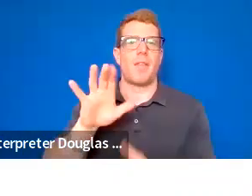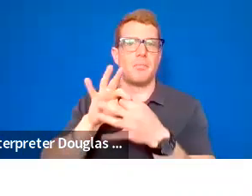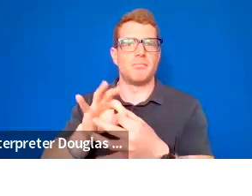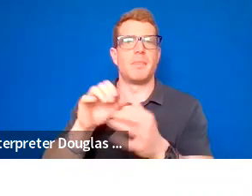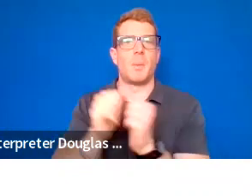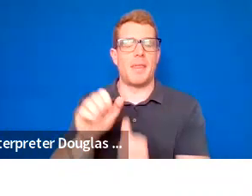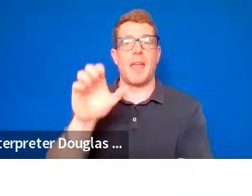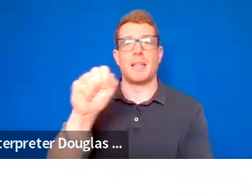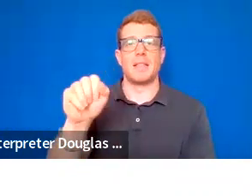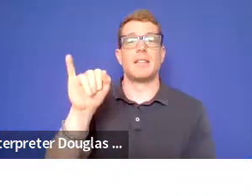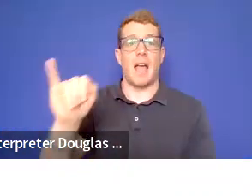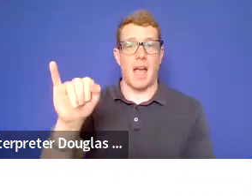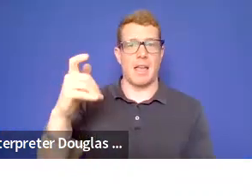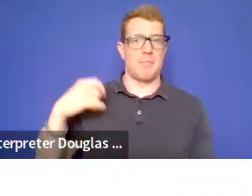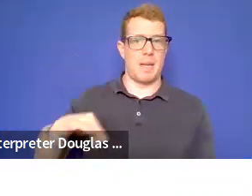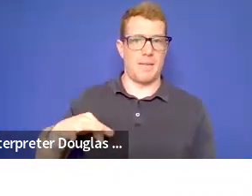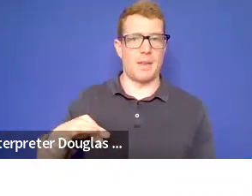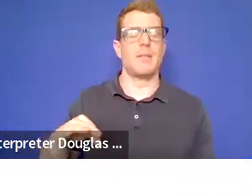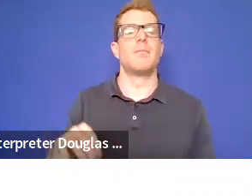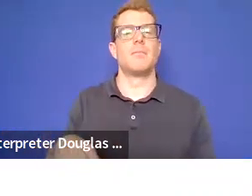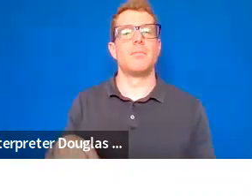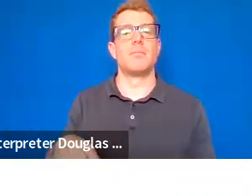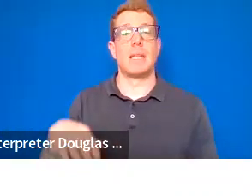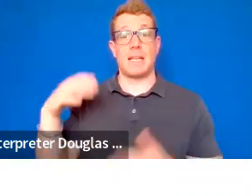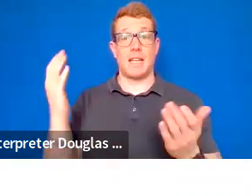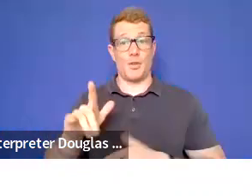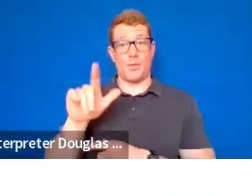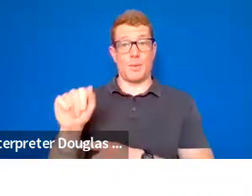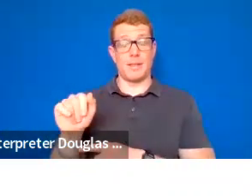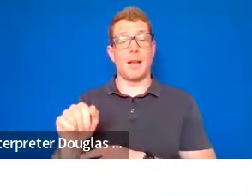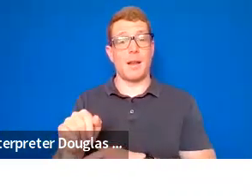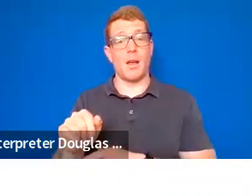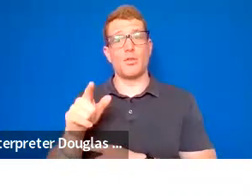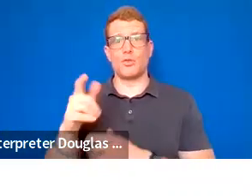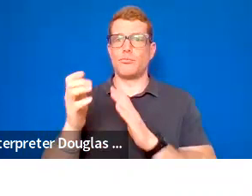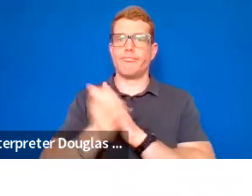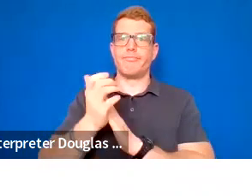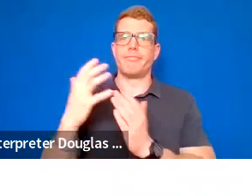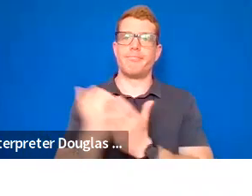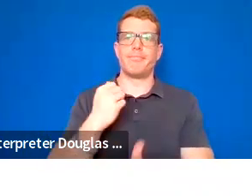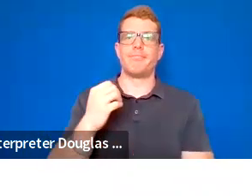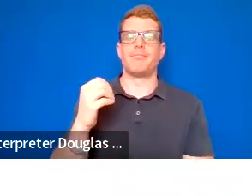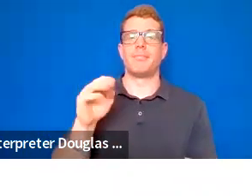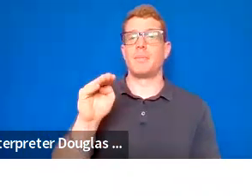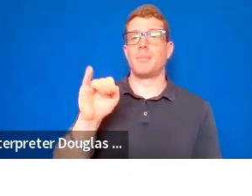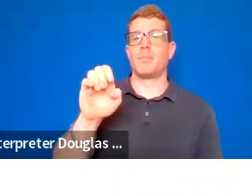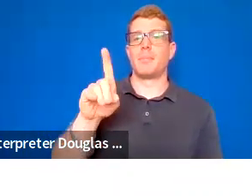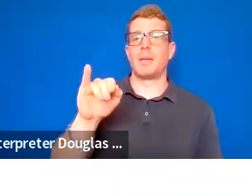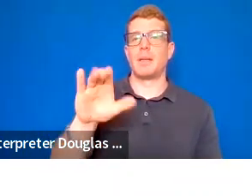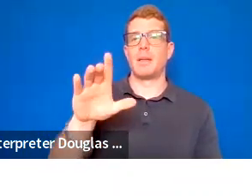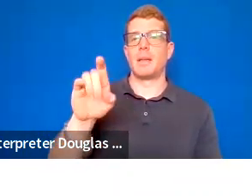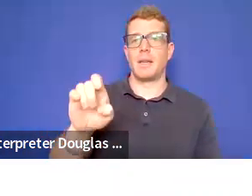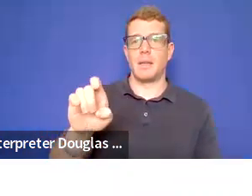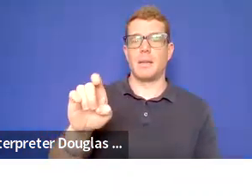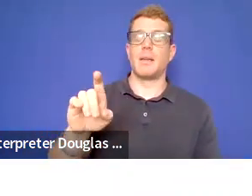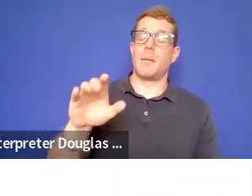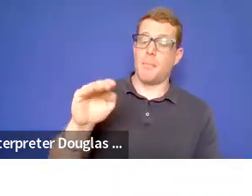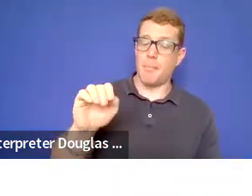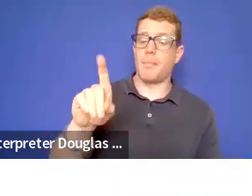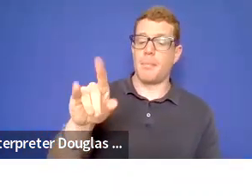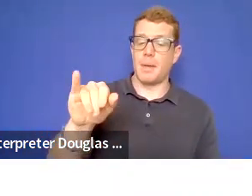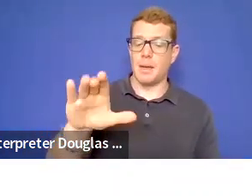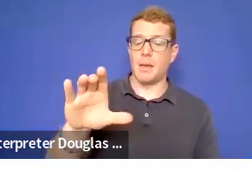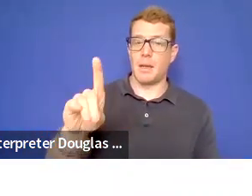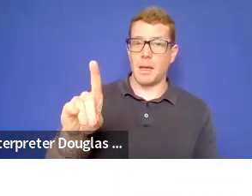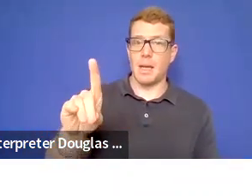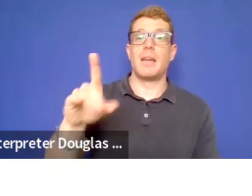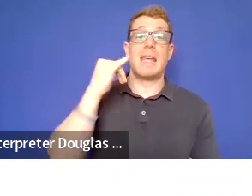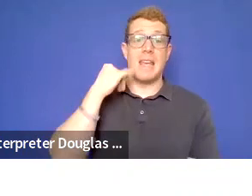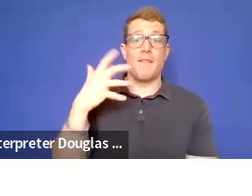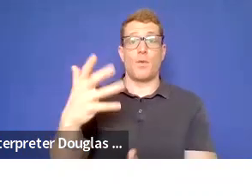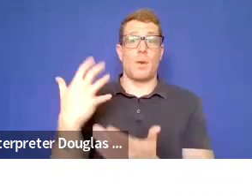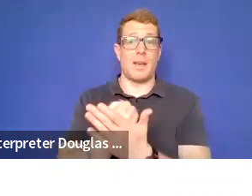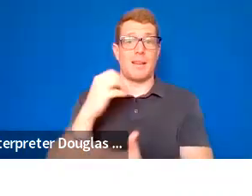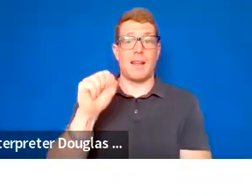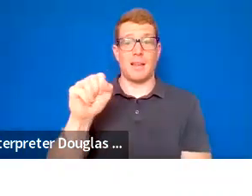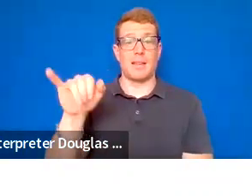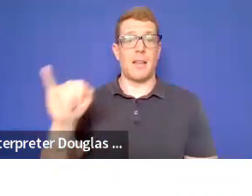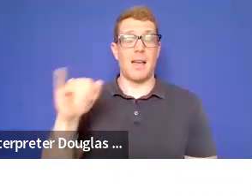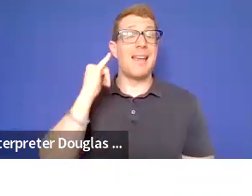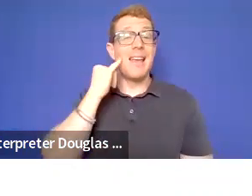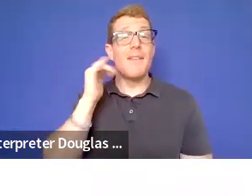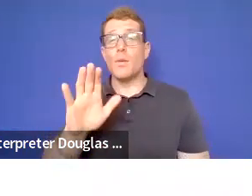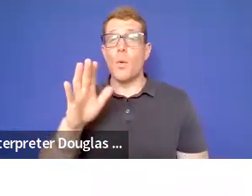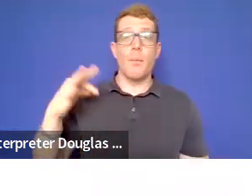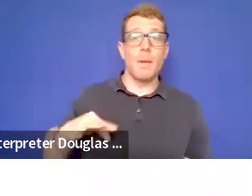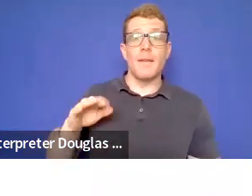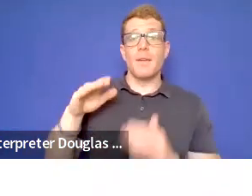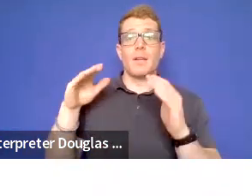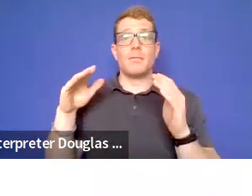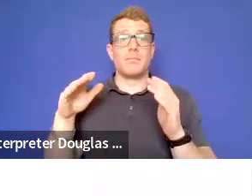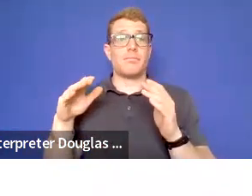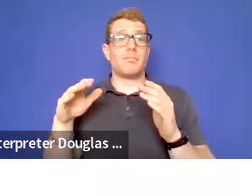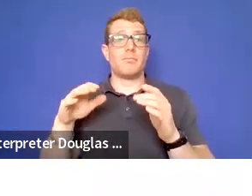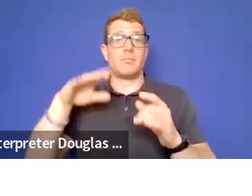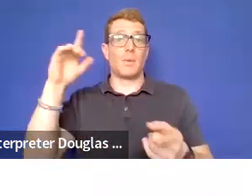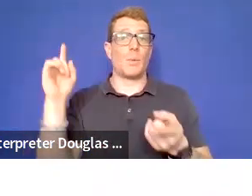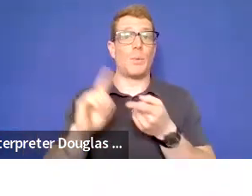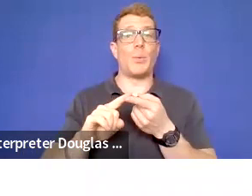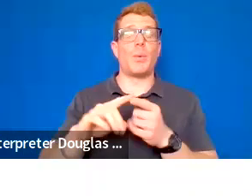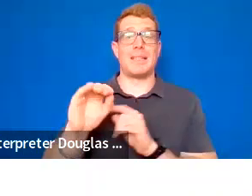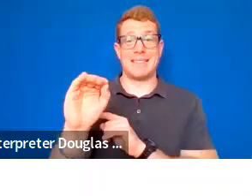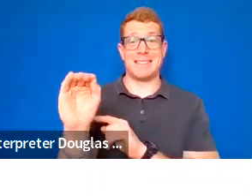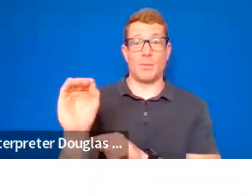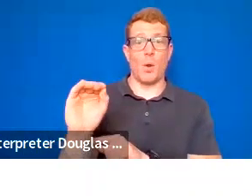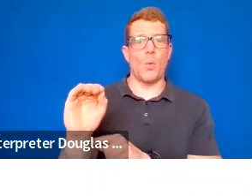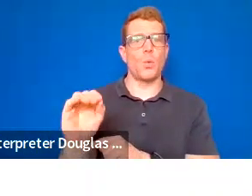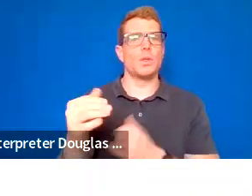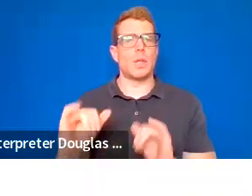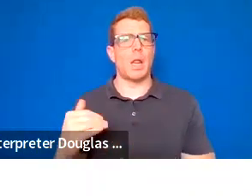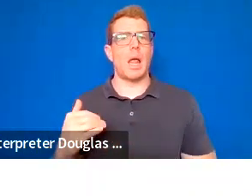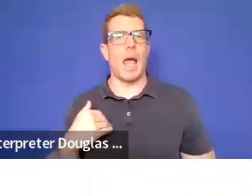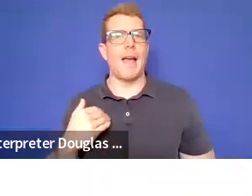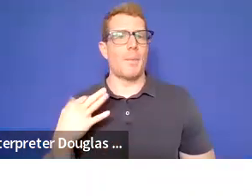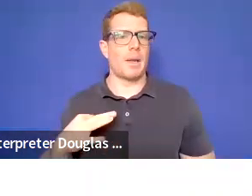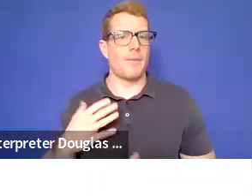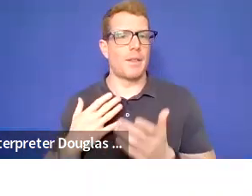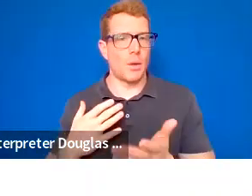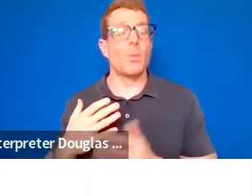So in our state we automatically get medicaid if you're on Ssi, and even if your cash benefit drops to 0, you move into you have a work instead of called 1619 B and you can earn up to 35